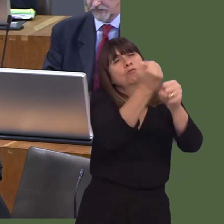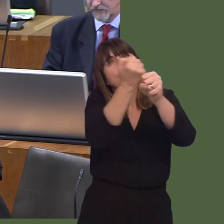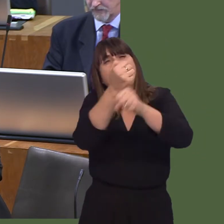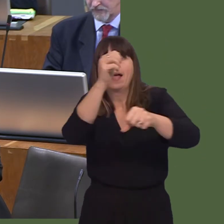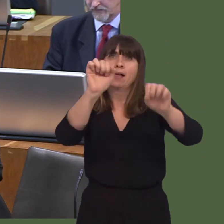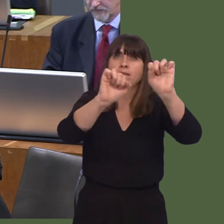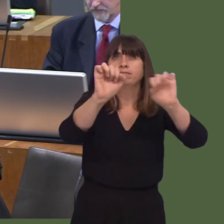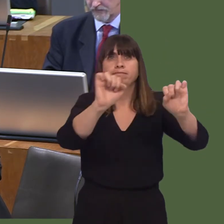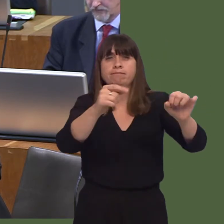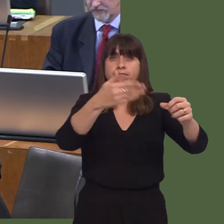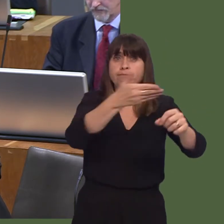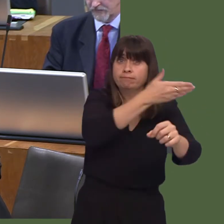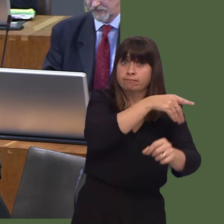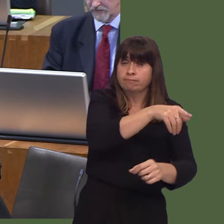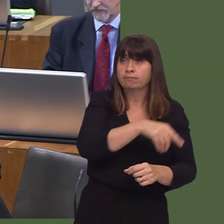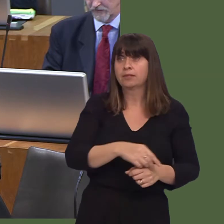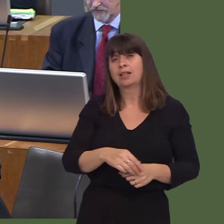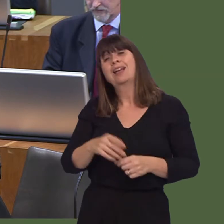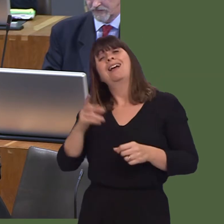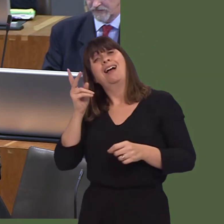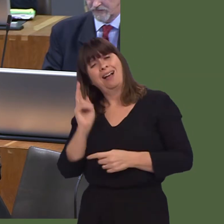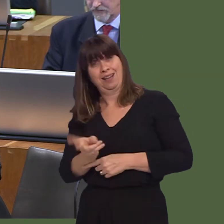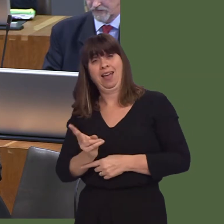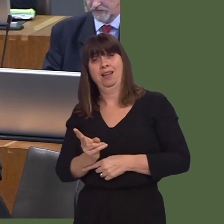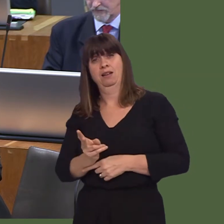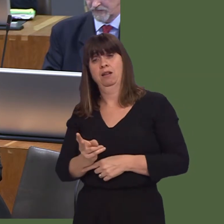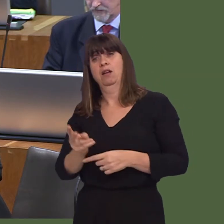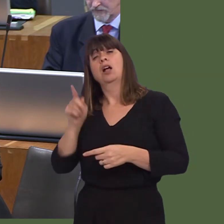I'm bound to say, Llywydd, that this is another example of the Conservative Member asking